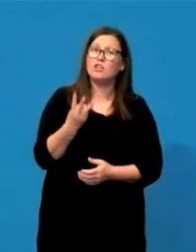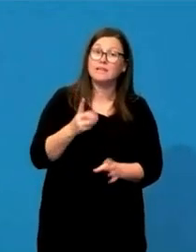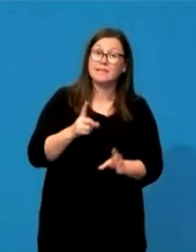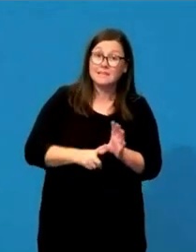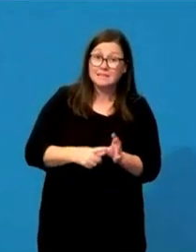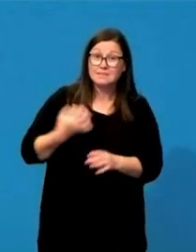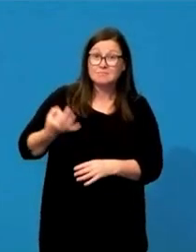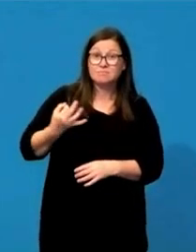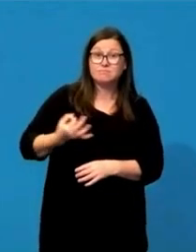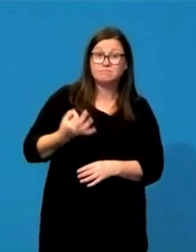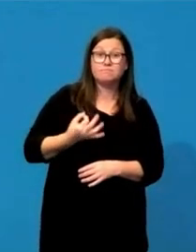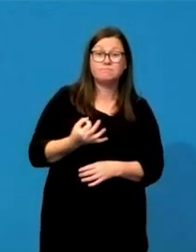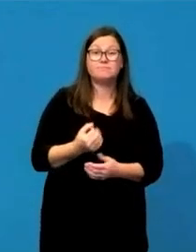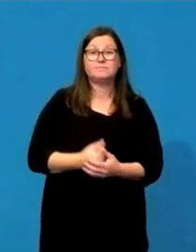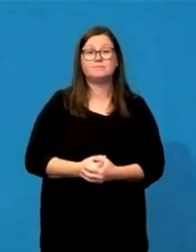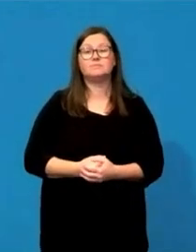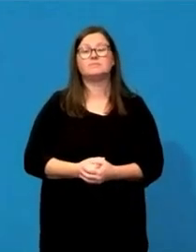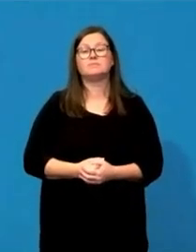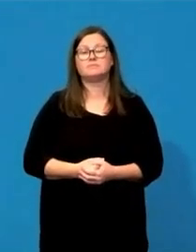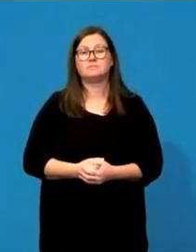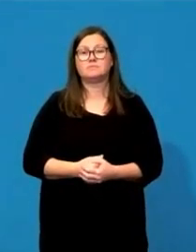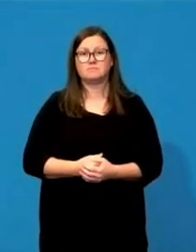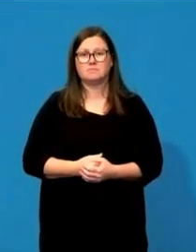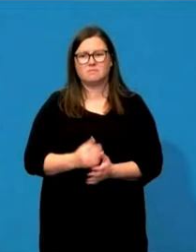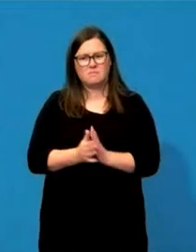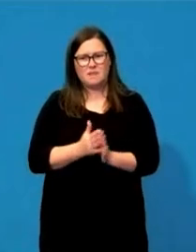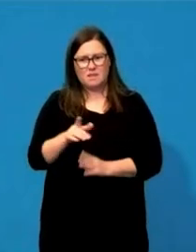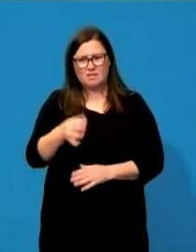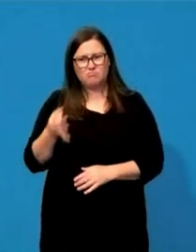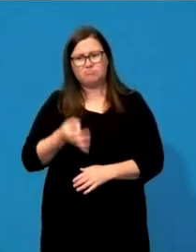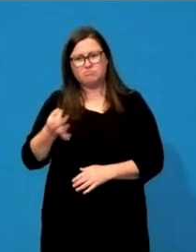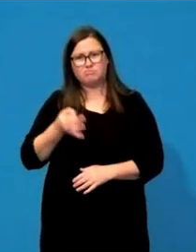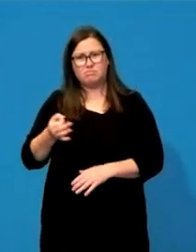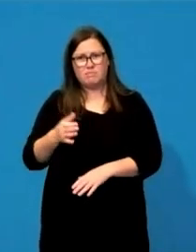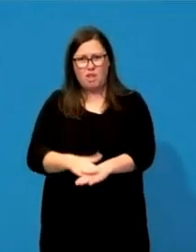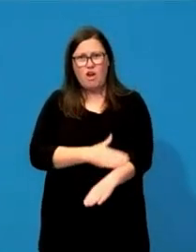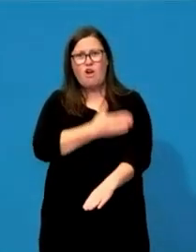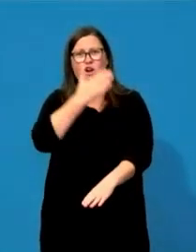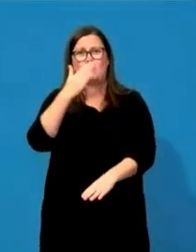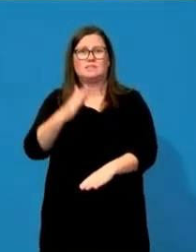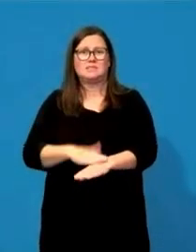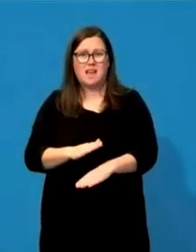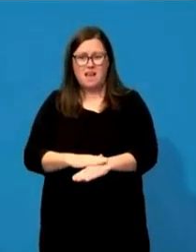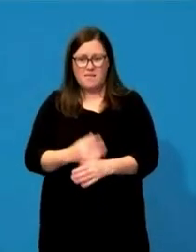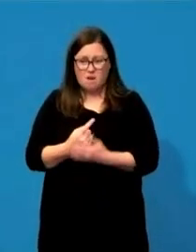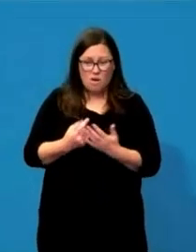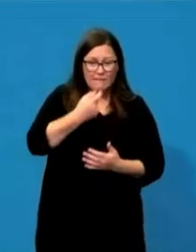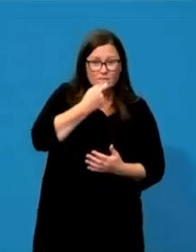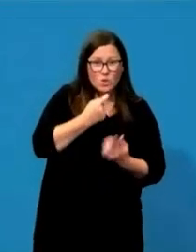Yeah. So, it's a long time that you've been waiting for a few things that's going to make your life a lot easier, hey? Yeah.